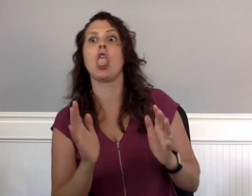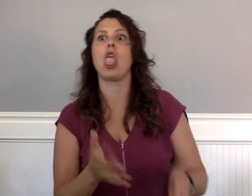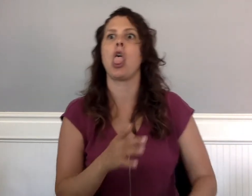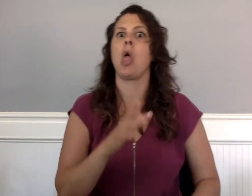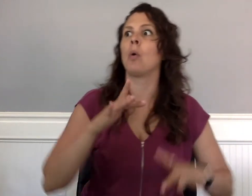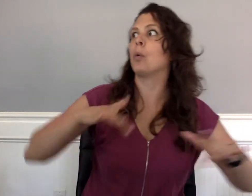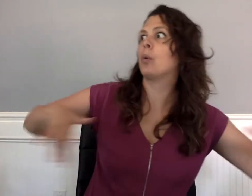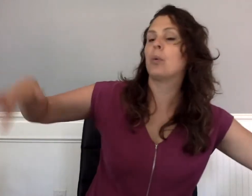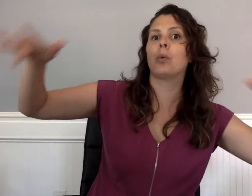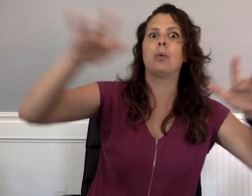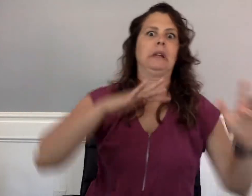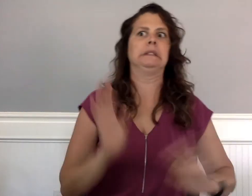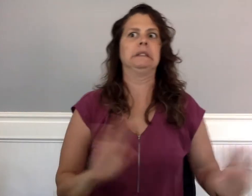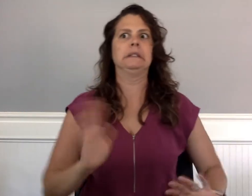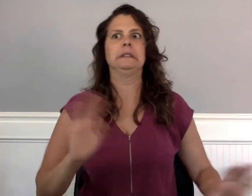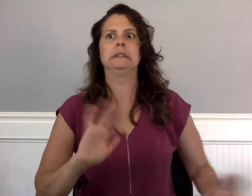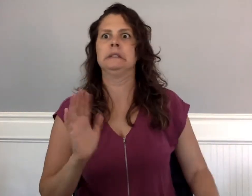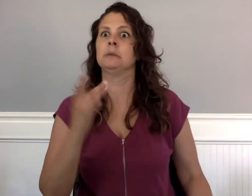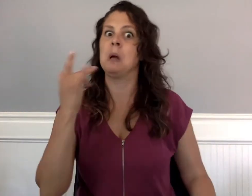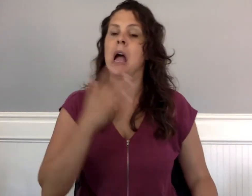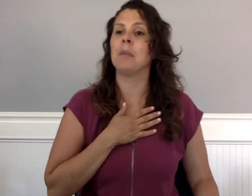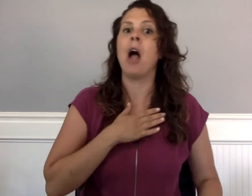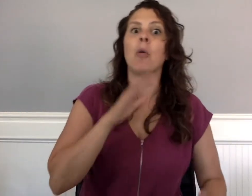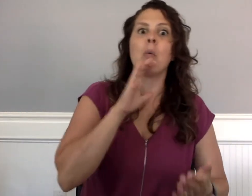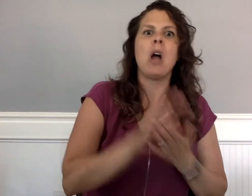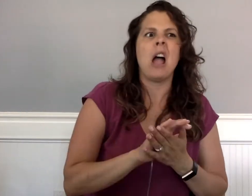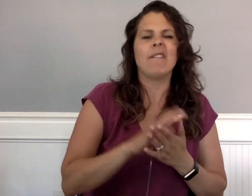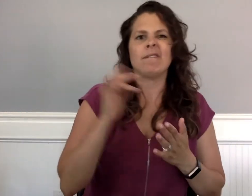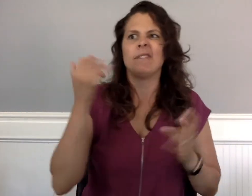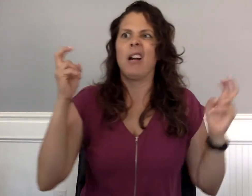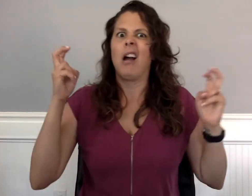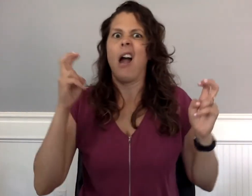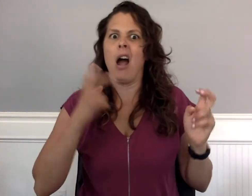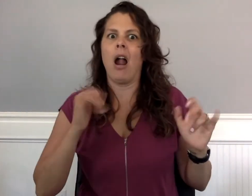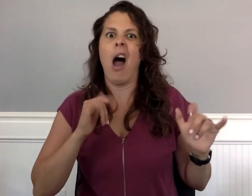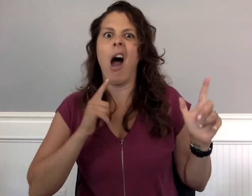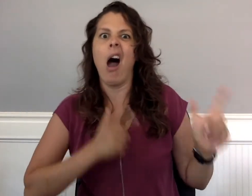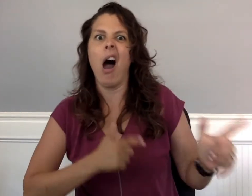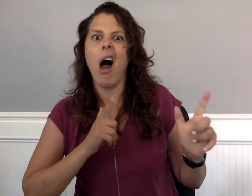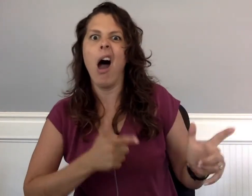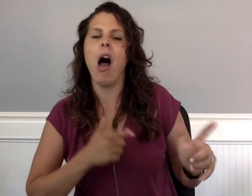here it’s so open and unprotected. My wife is hunting for—